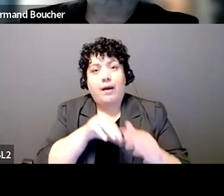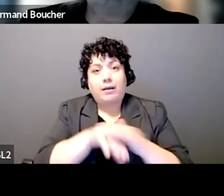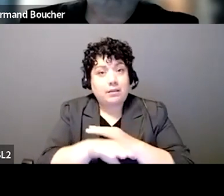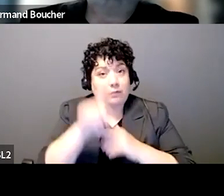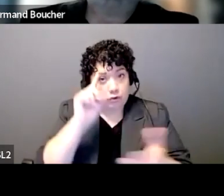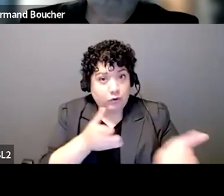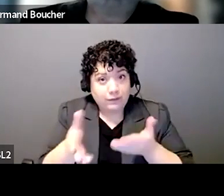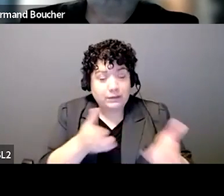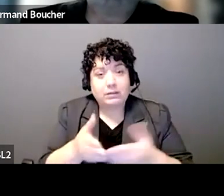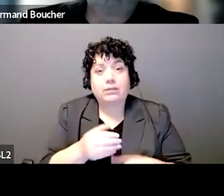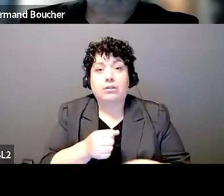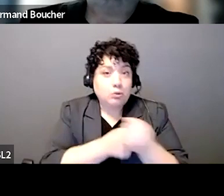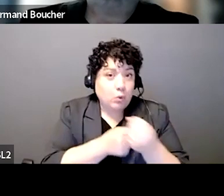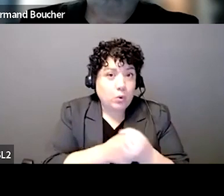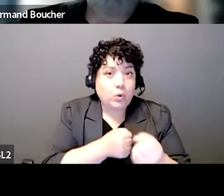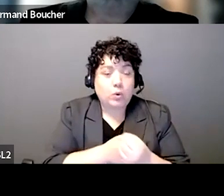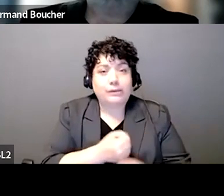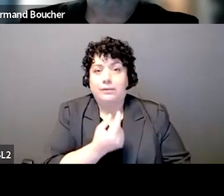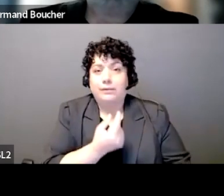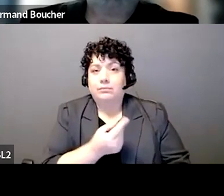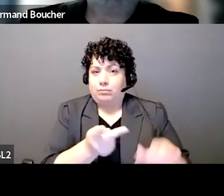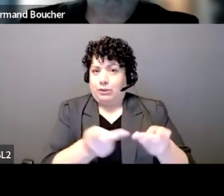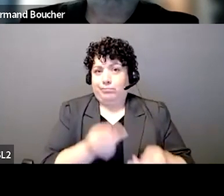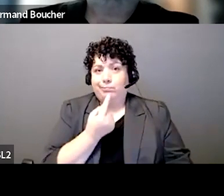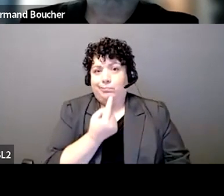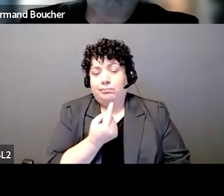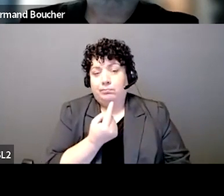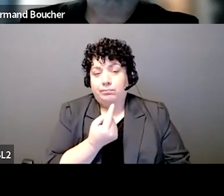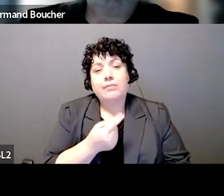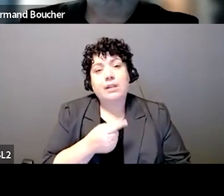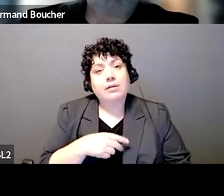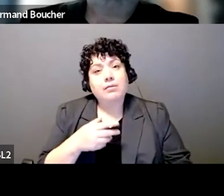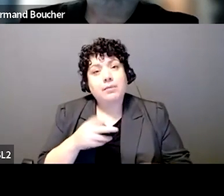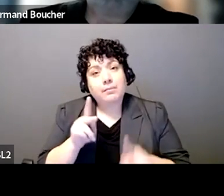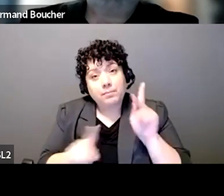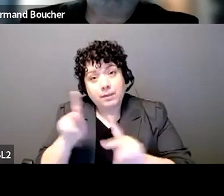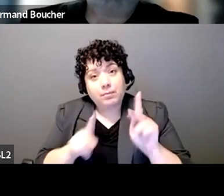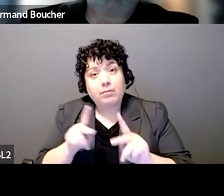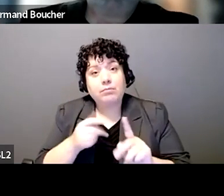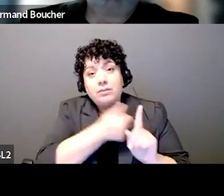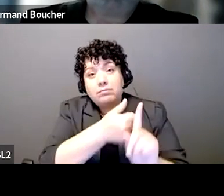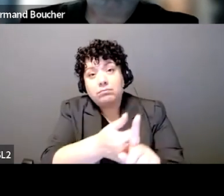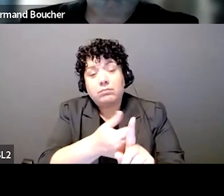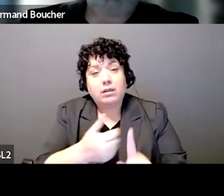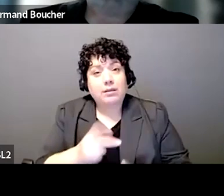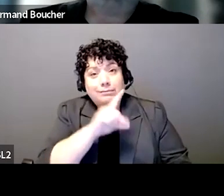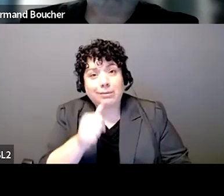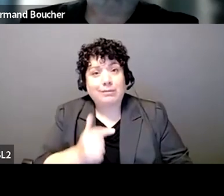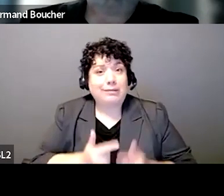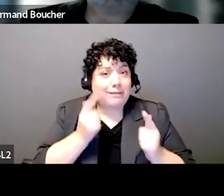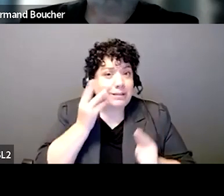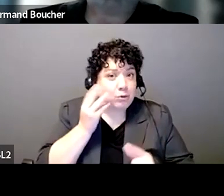and supports which really speaks to having people with lived experience in decision-making roles